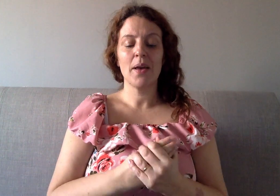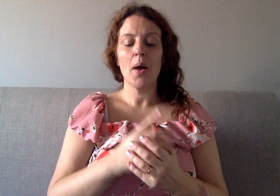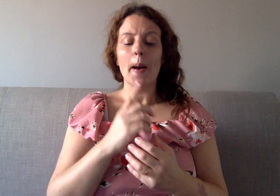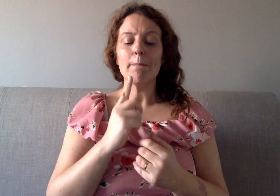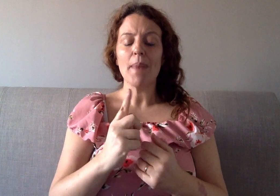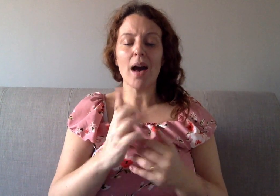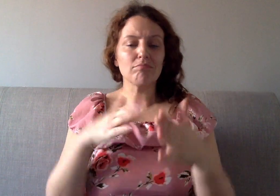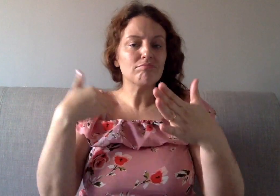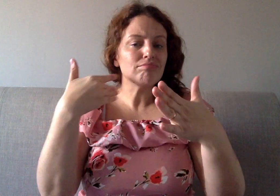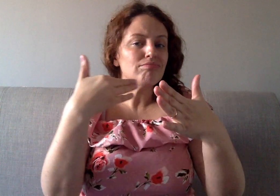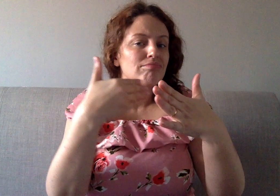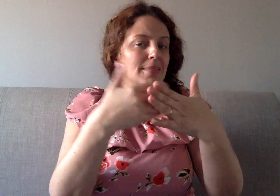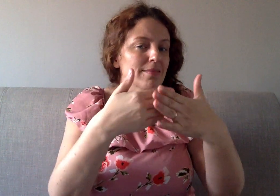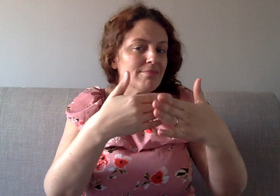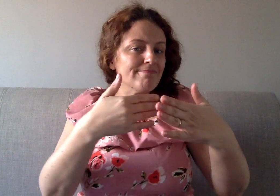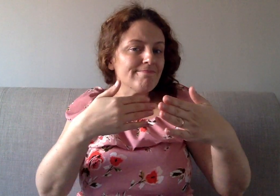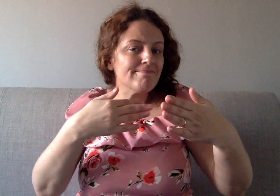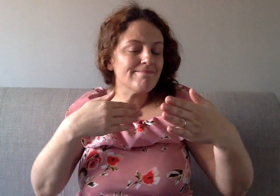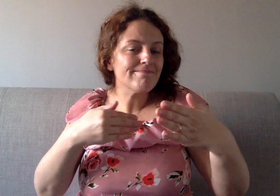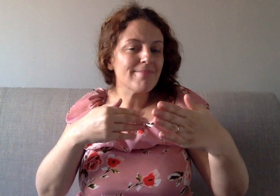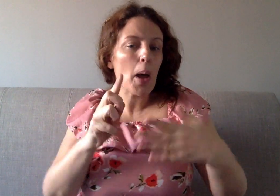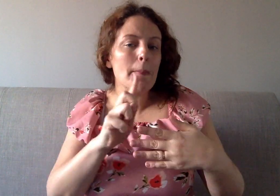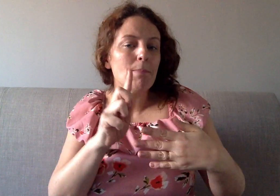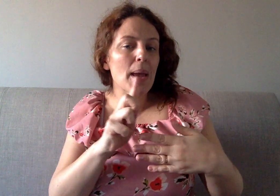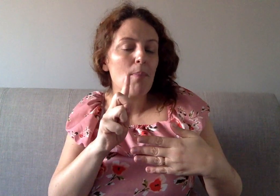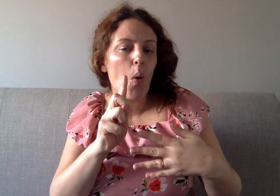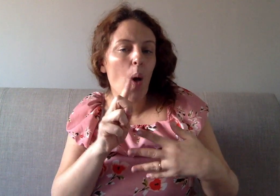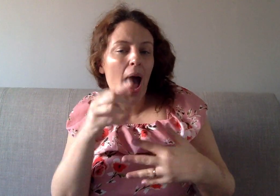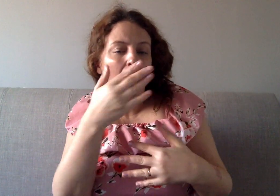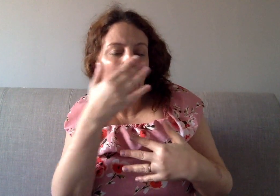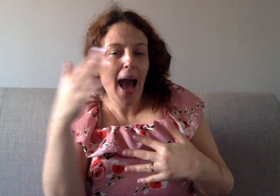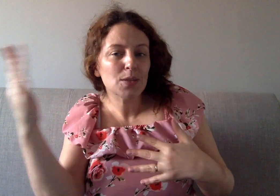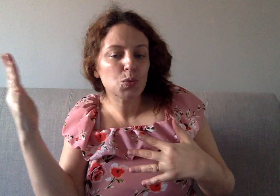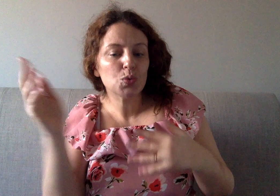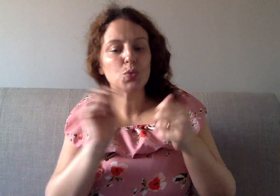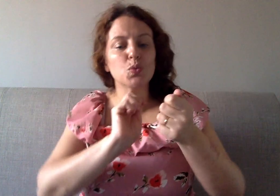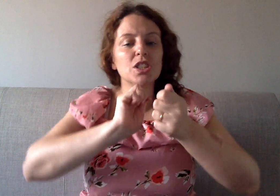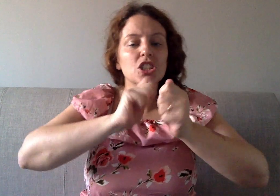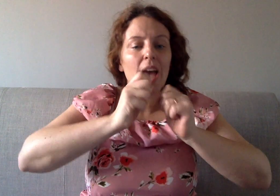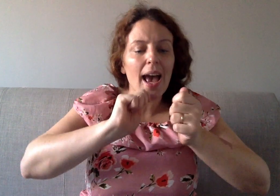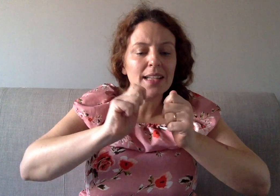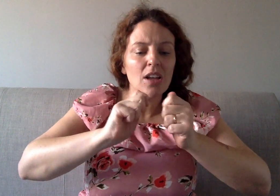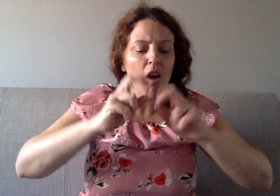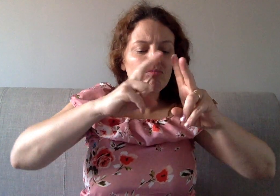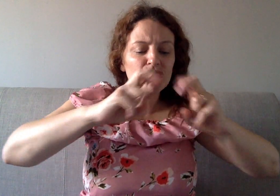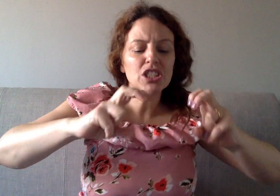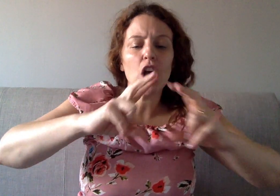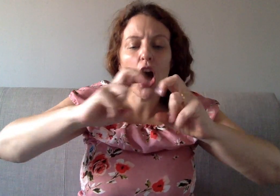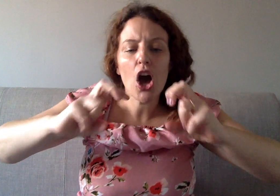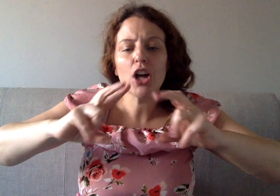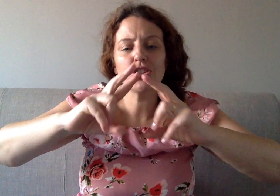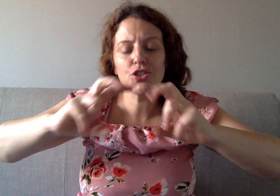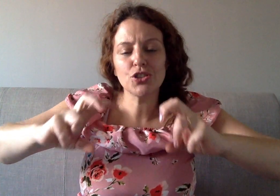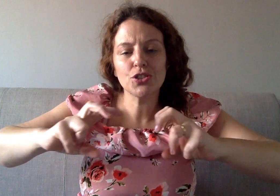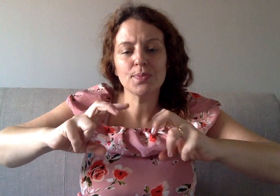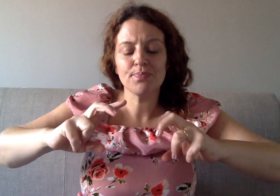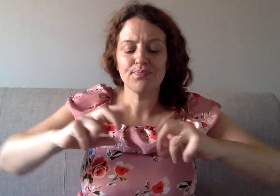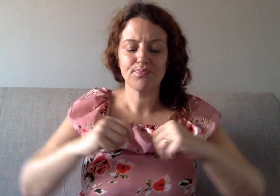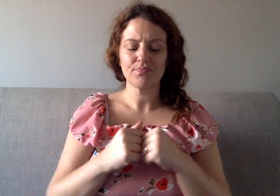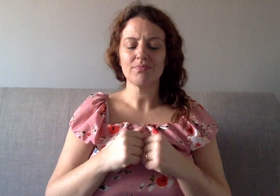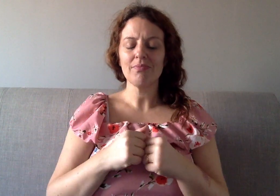But up until recently attitudes are changing with research.